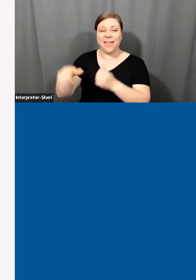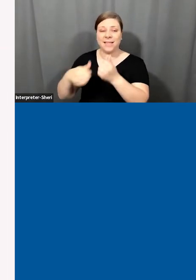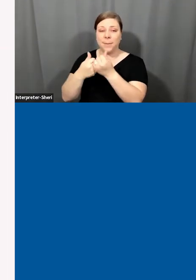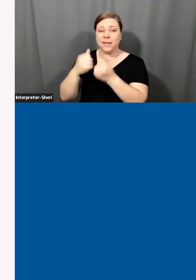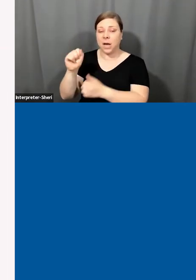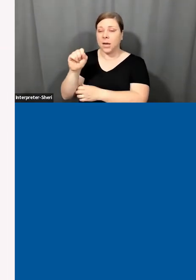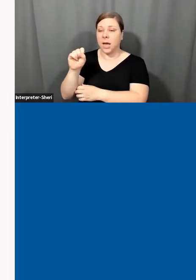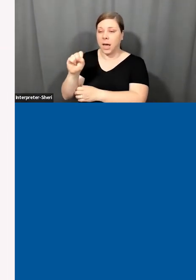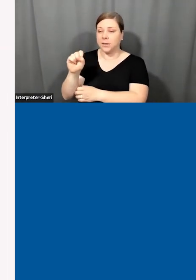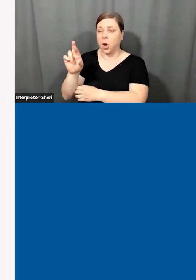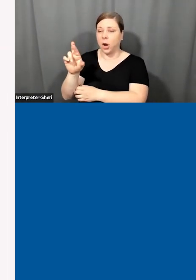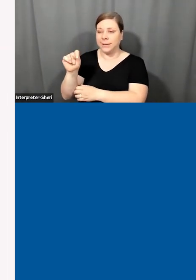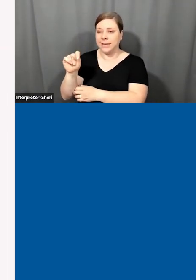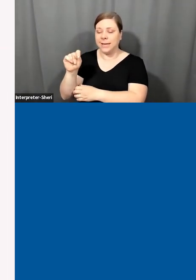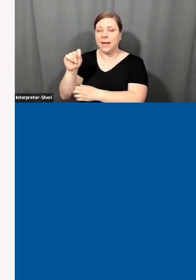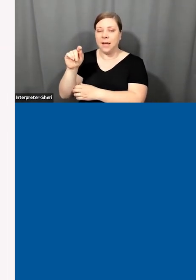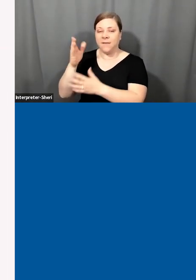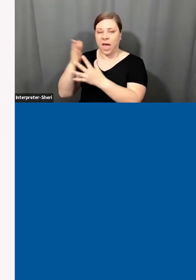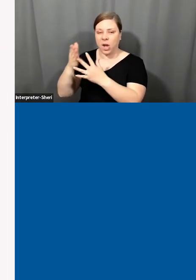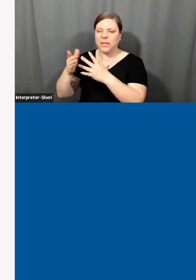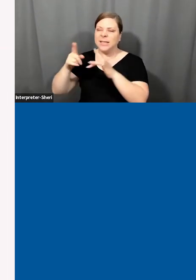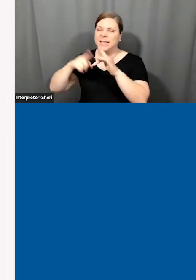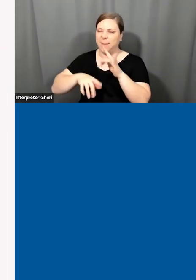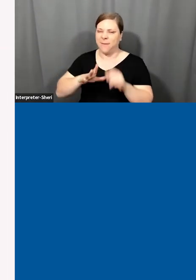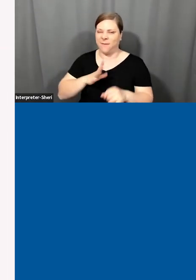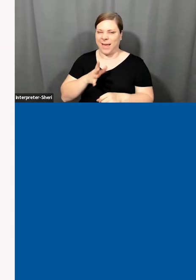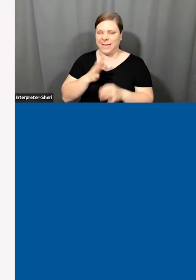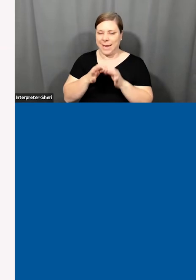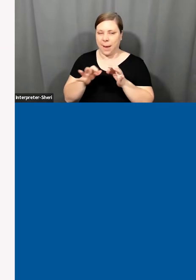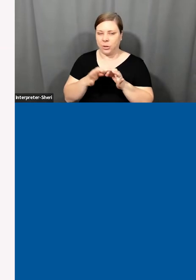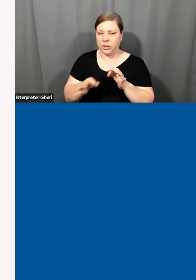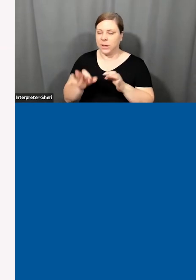you actually skip the fancy caption steps and go straight to export.